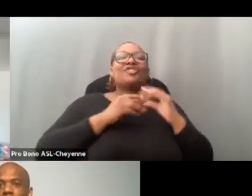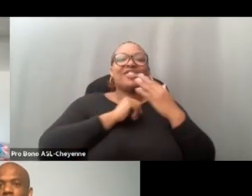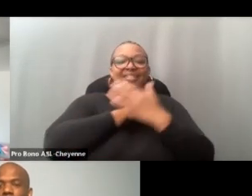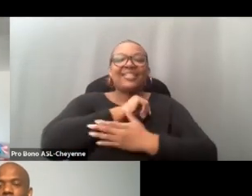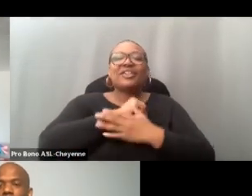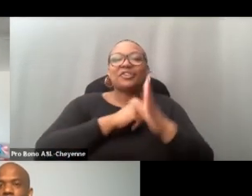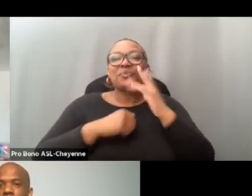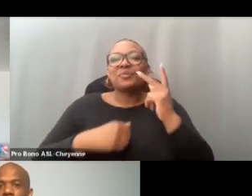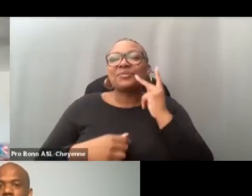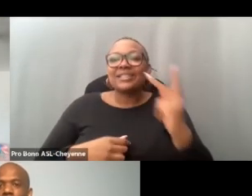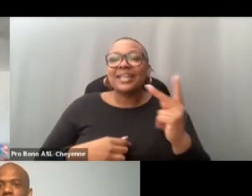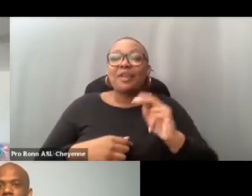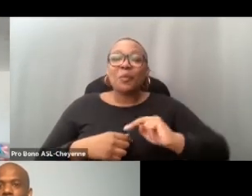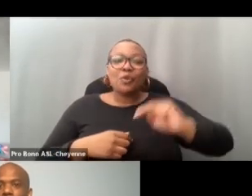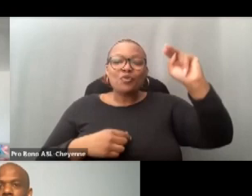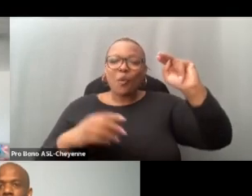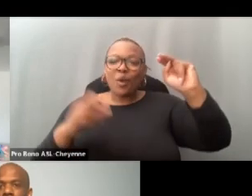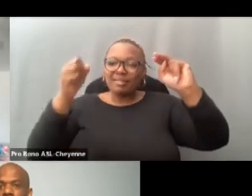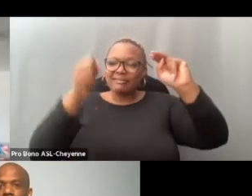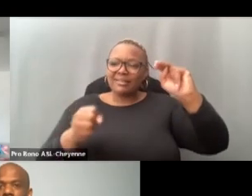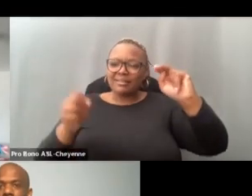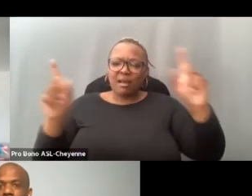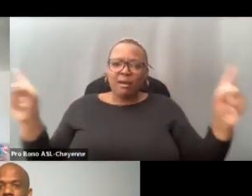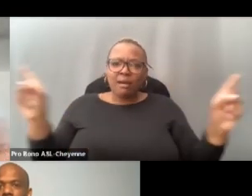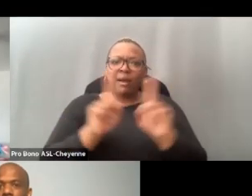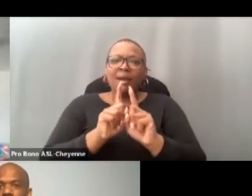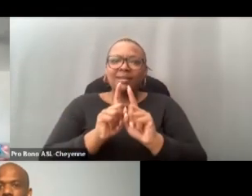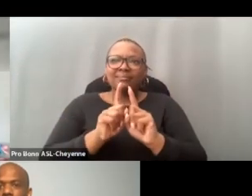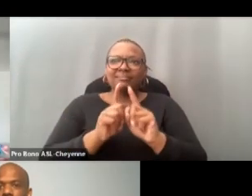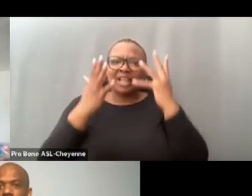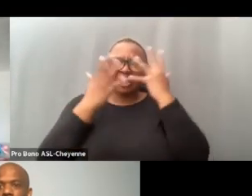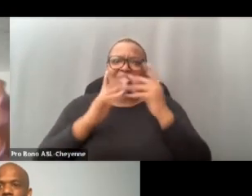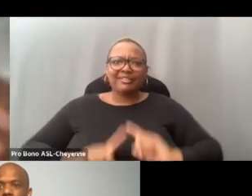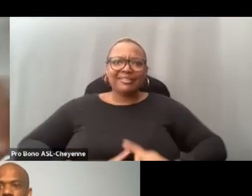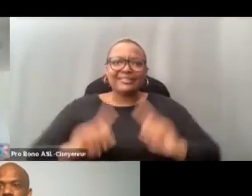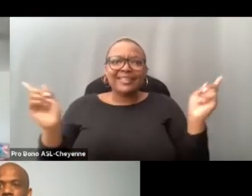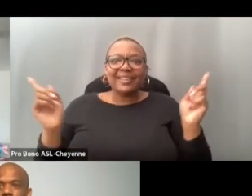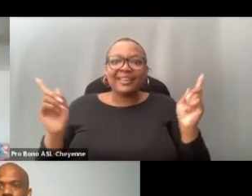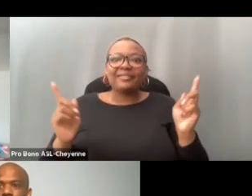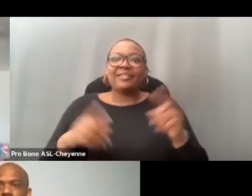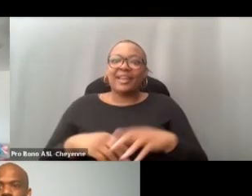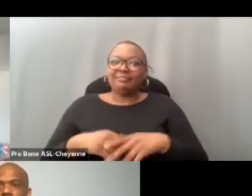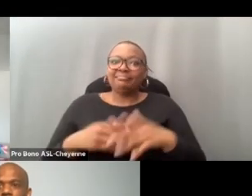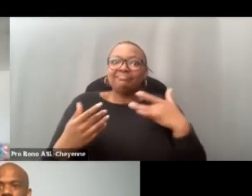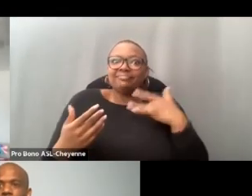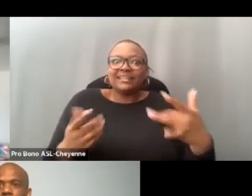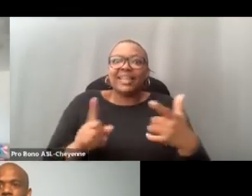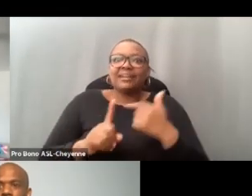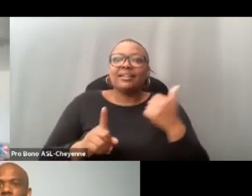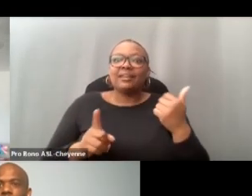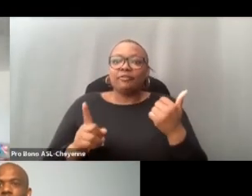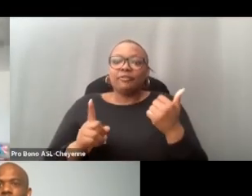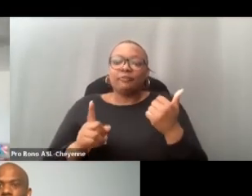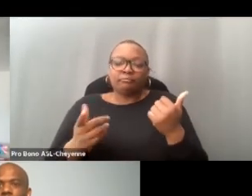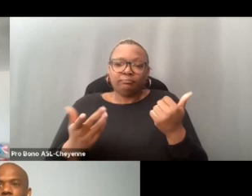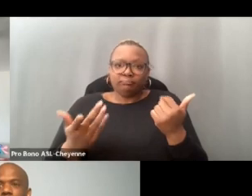with these two people who look very differently, as Tuaregs tend to look differently from Bambara people,